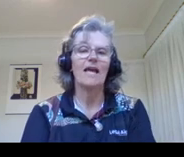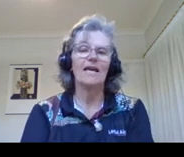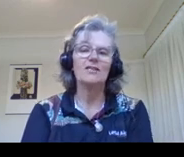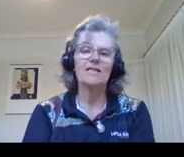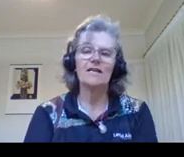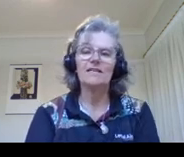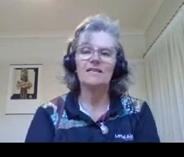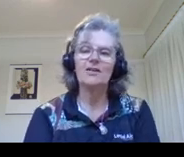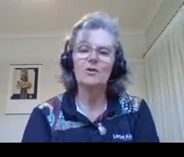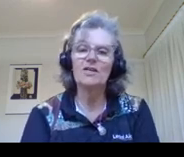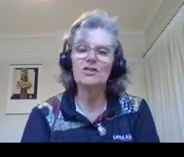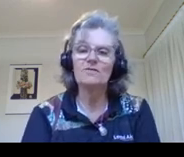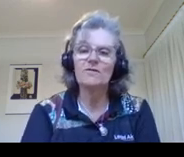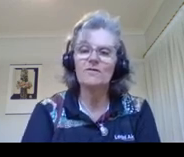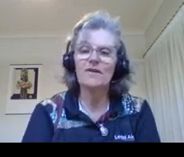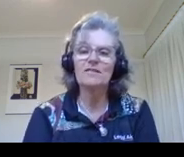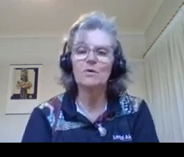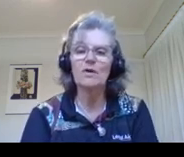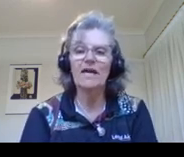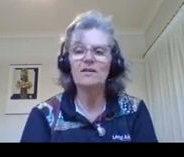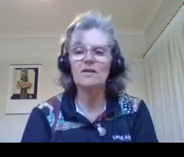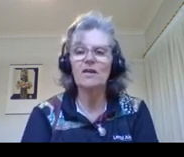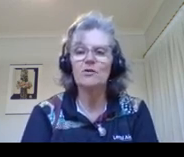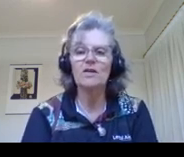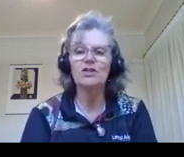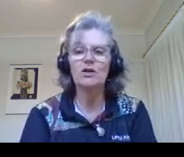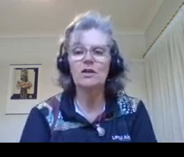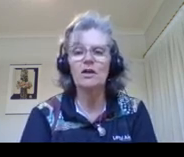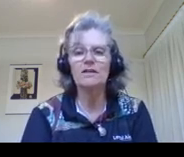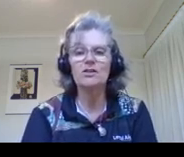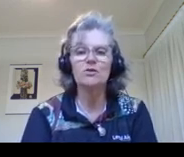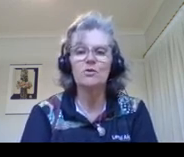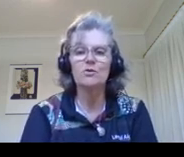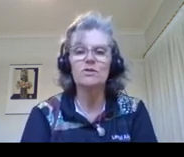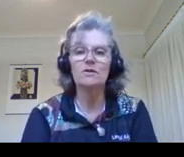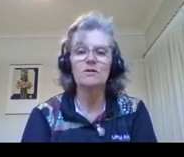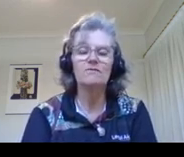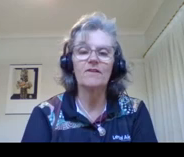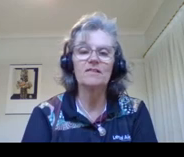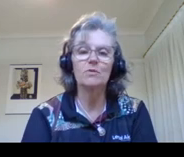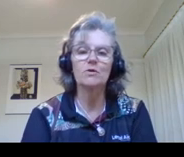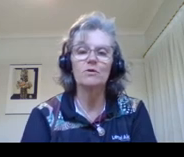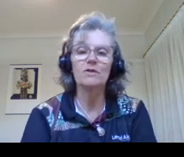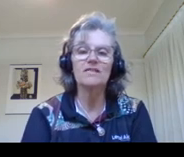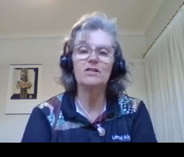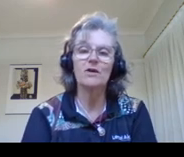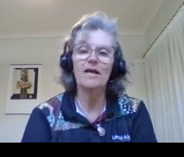and Lydia a question from Facebook how do we know which online stores on Facebook or Instagram